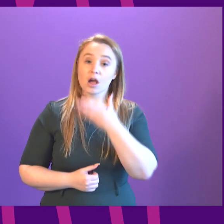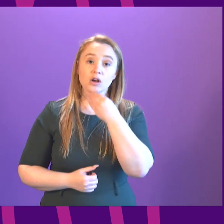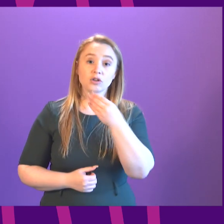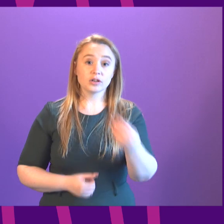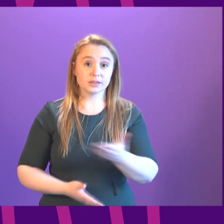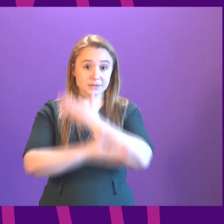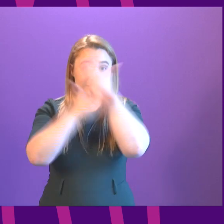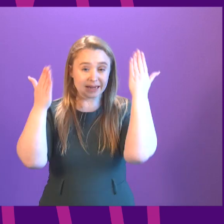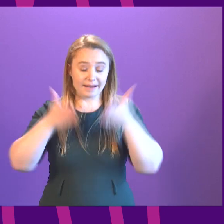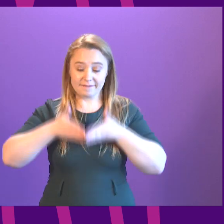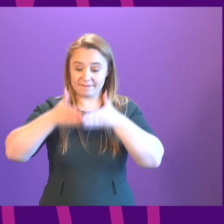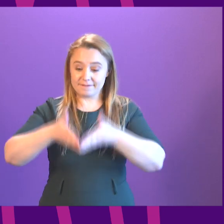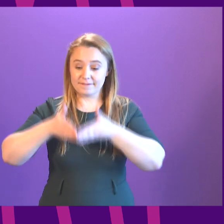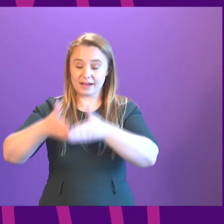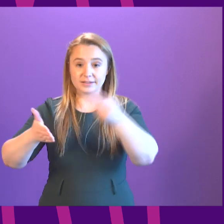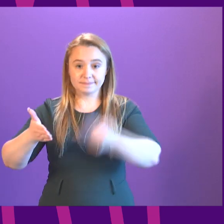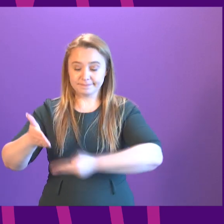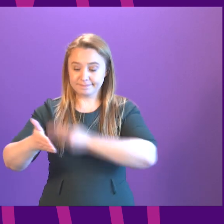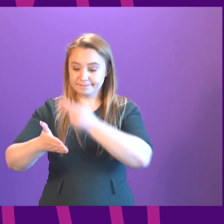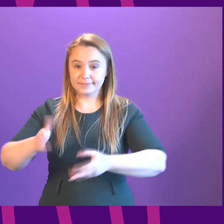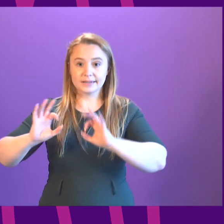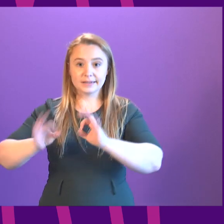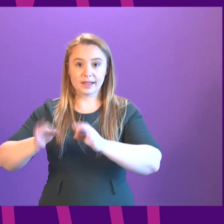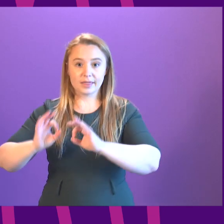day, will islanders and their loved ones on the mainland be allowed to visit one another